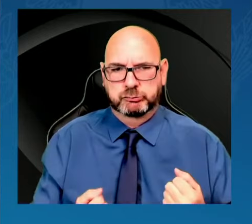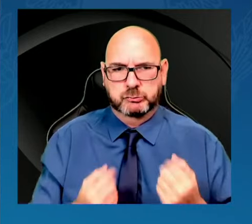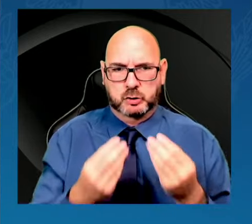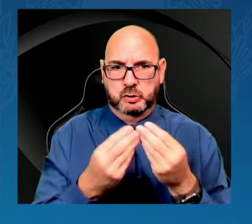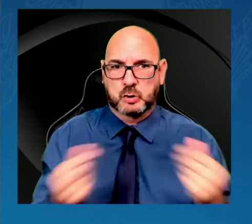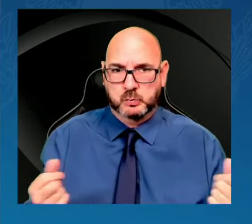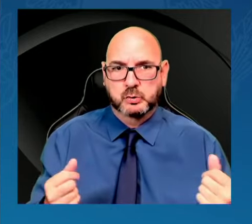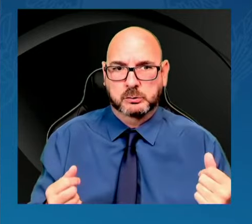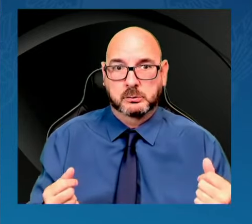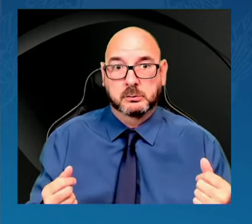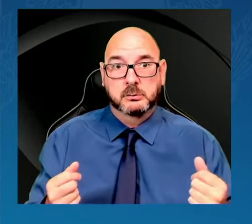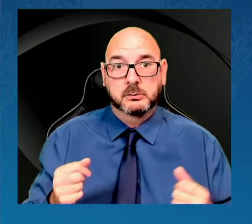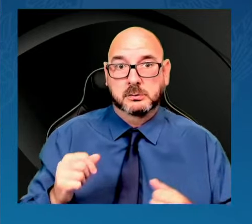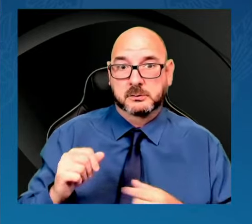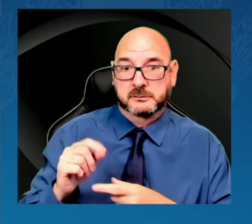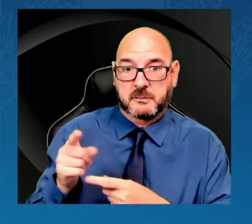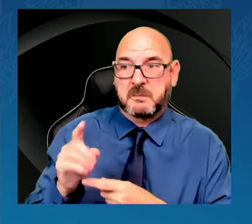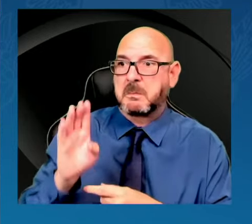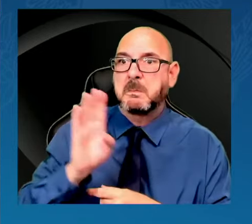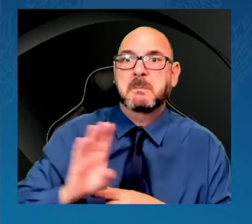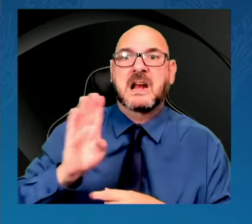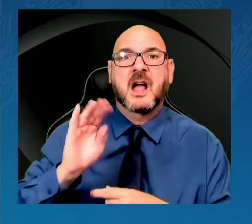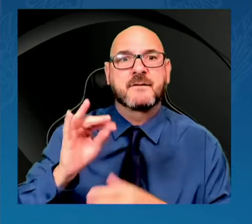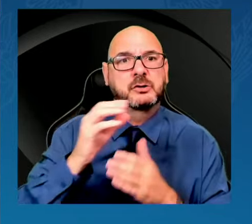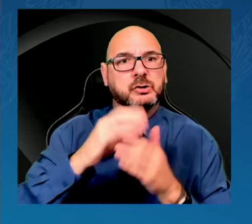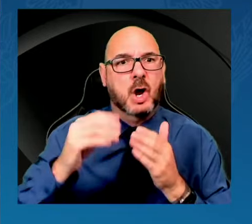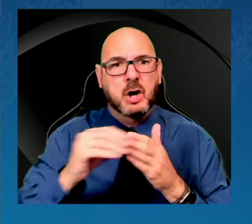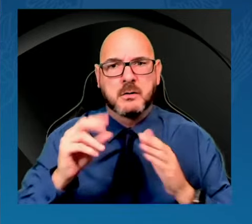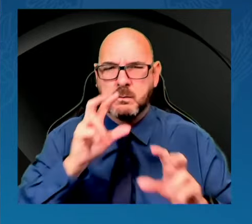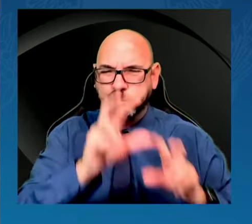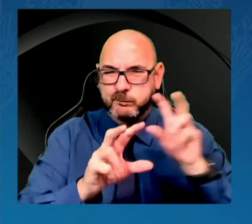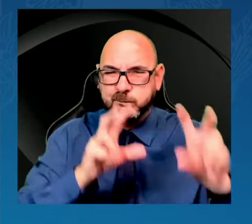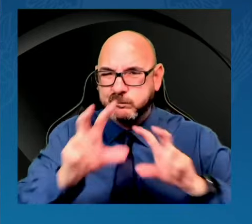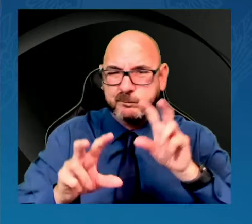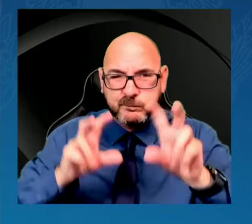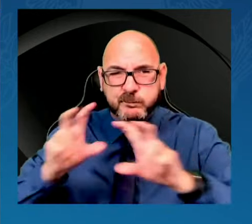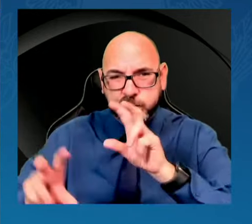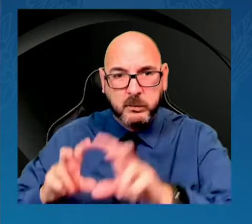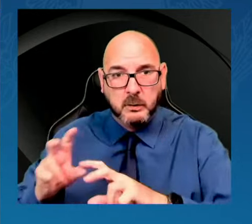but I just want to emphasize, again, it's about protecting our nation against extreme weather,